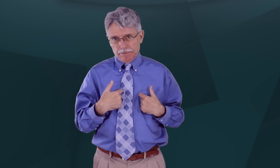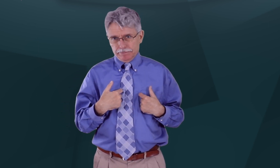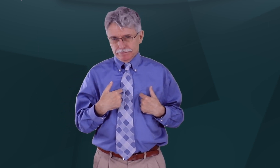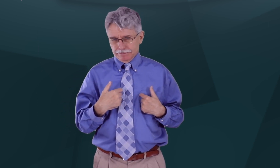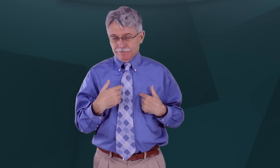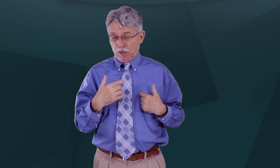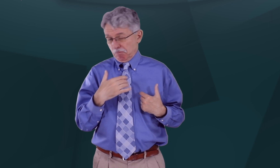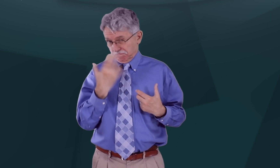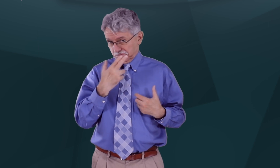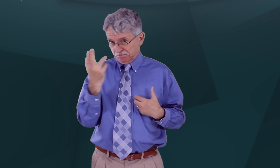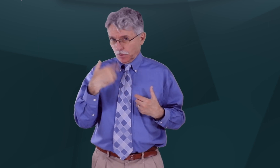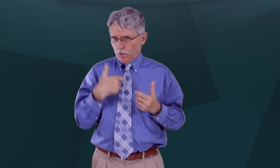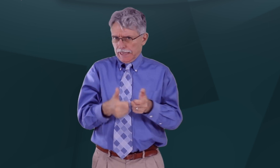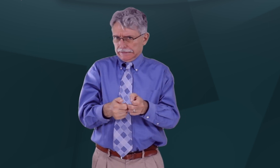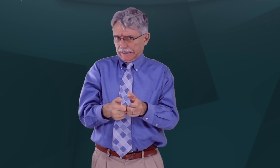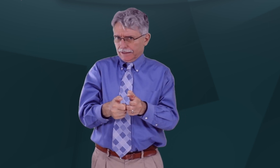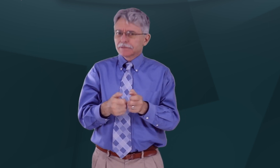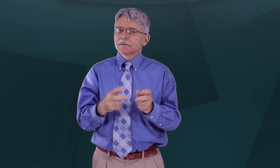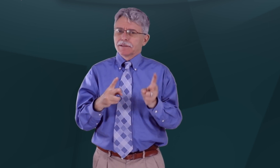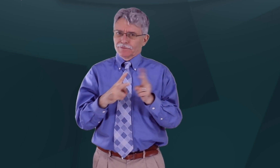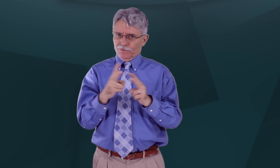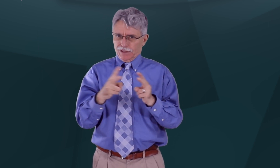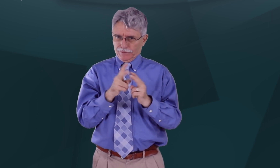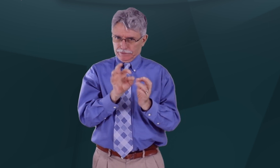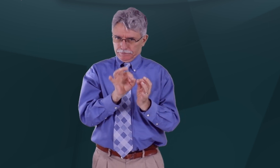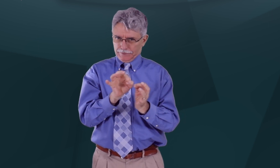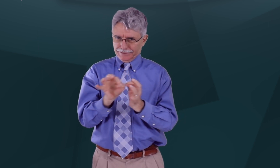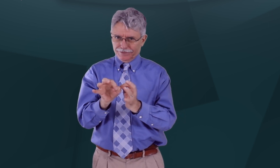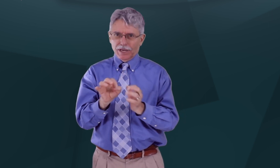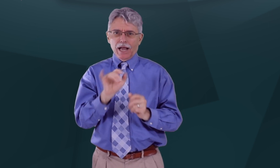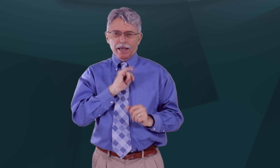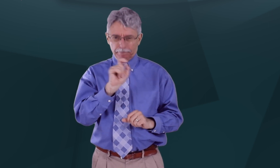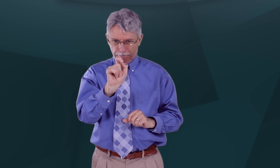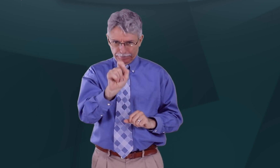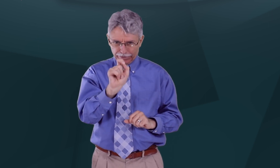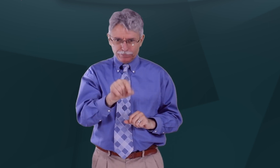I've got to tell you -- I text very precise English.